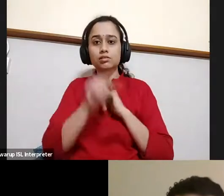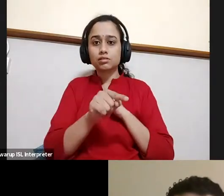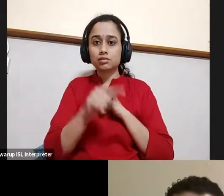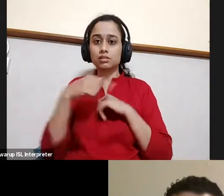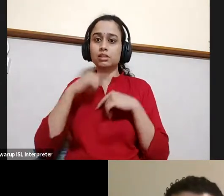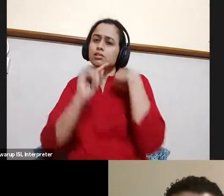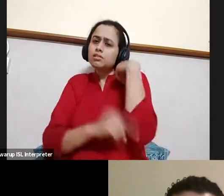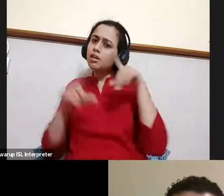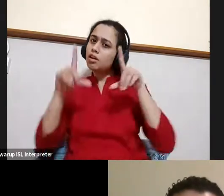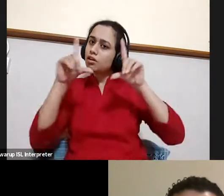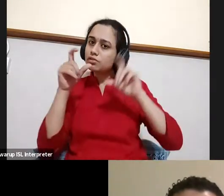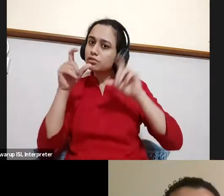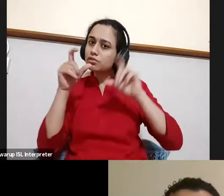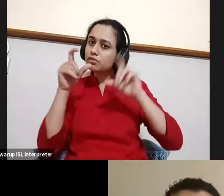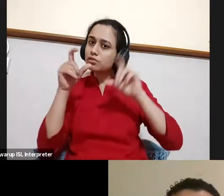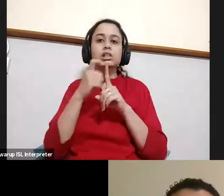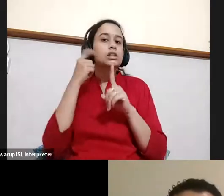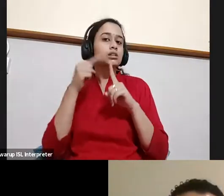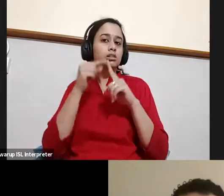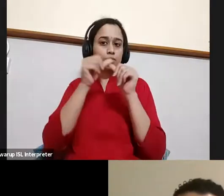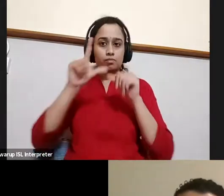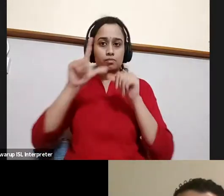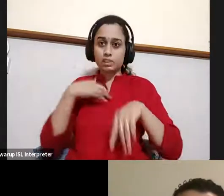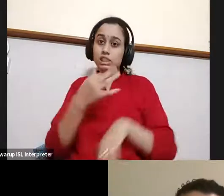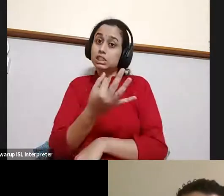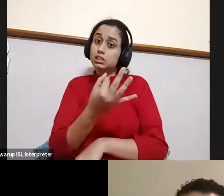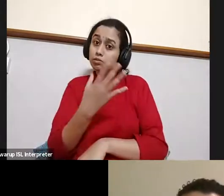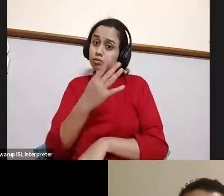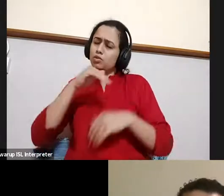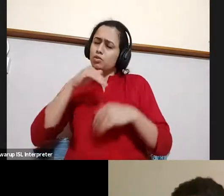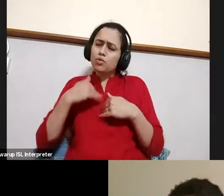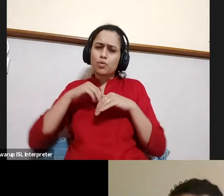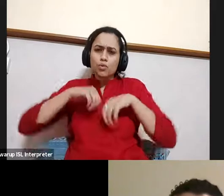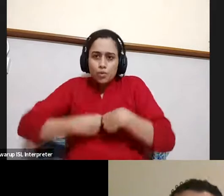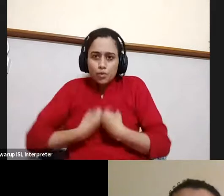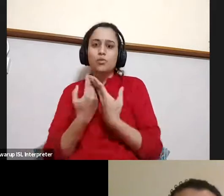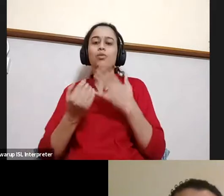that he took of people was almost an expression of his own artistry uh in a way that it wouldn't